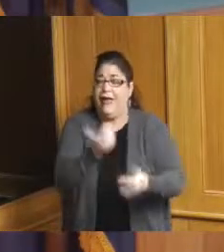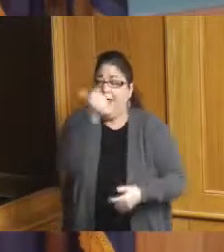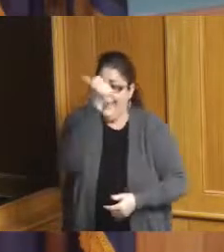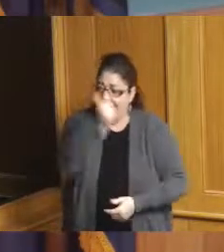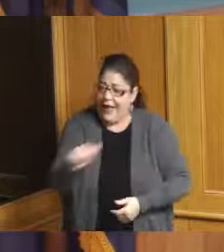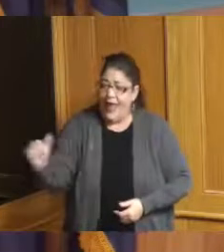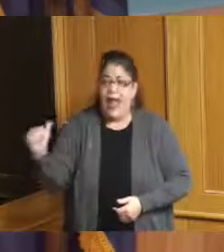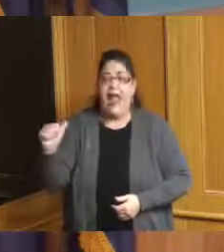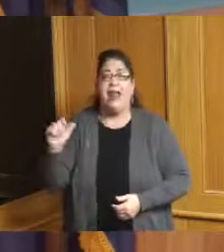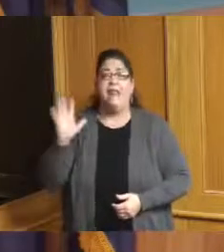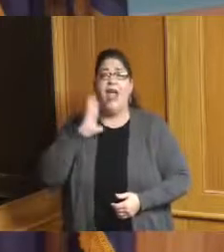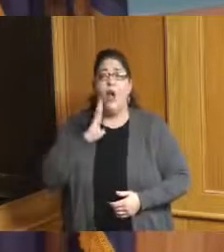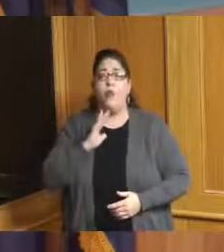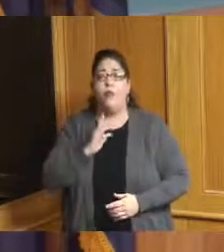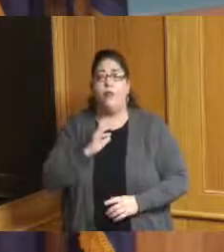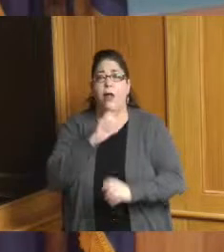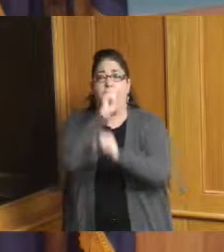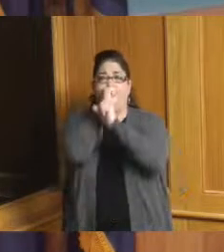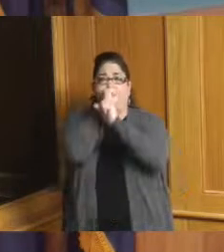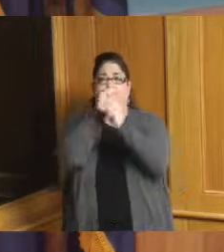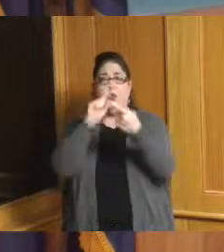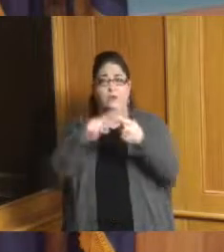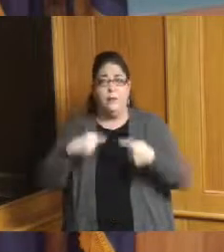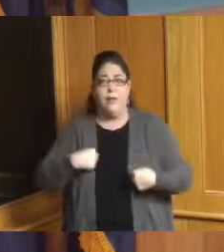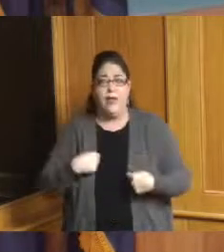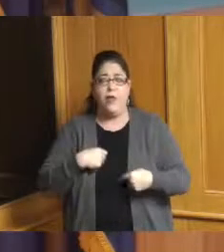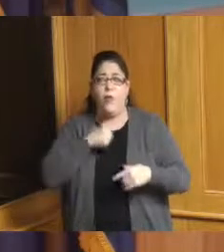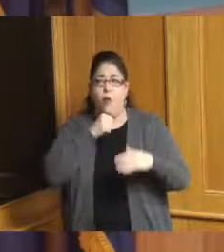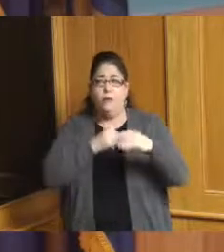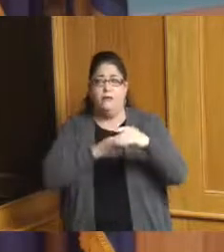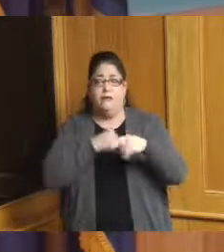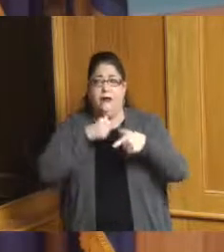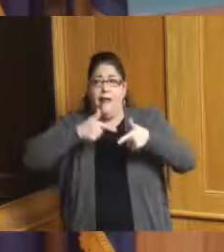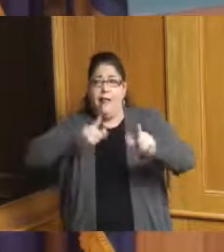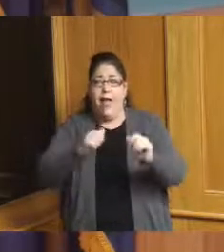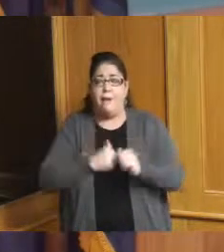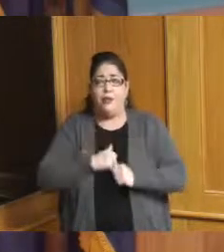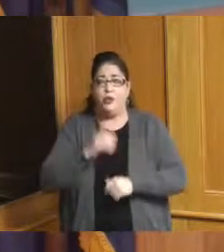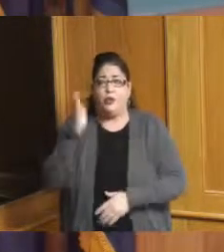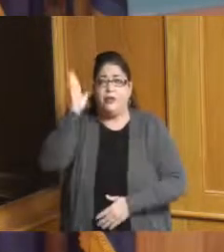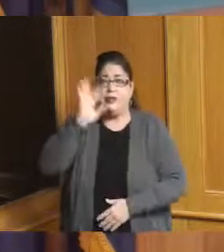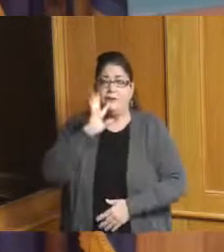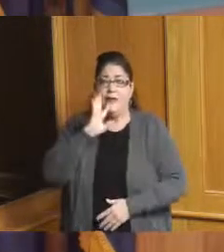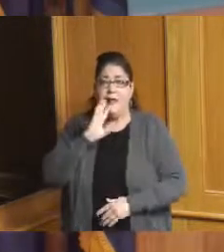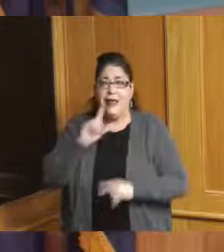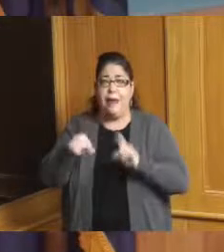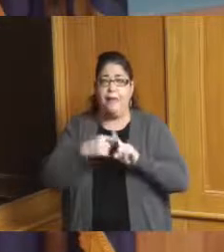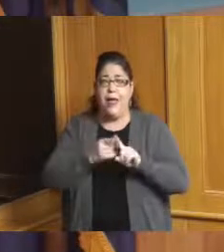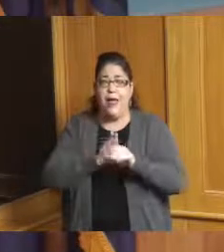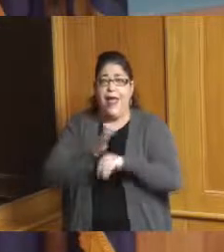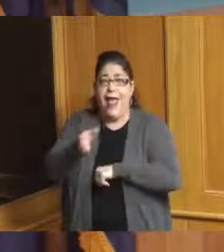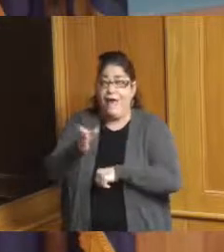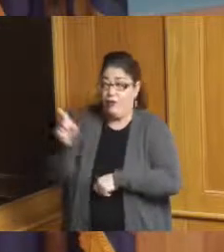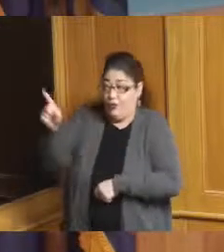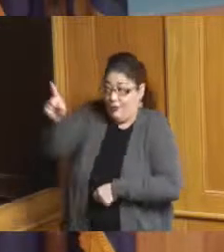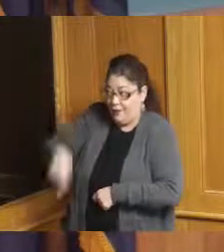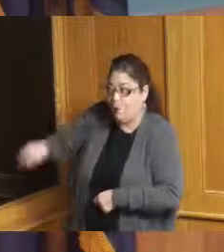muzzle me or prohibit me from speaking out after being elected by the people I will not